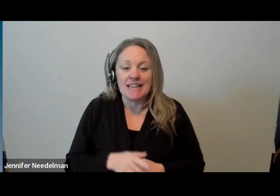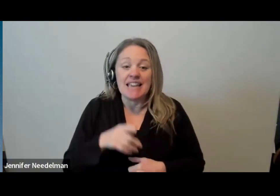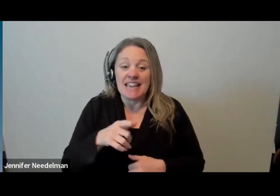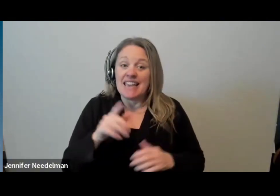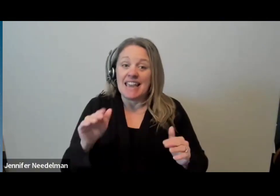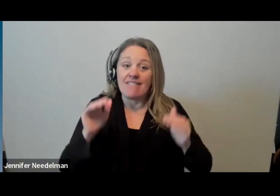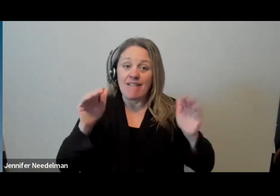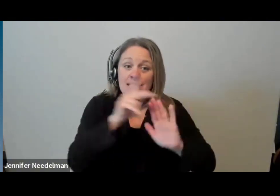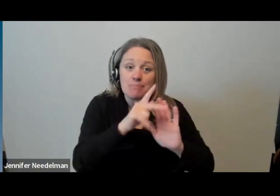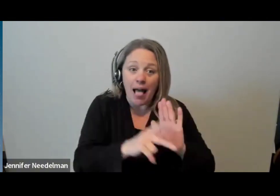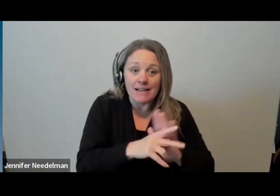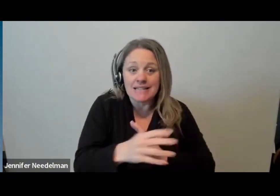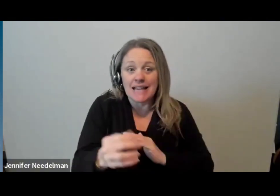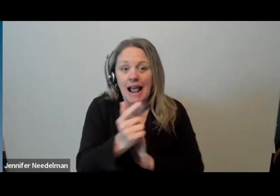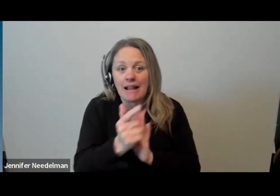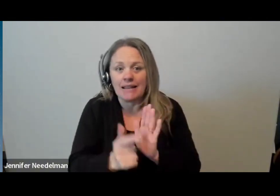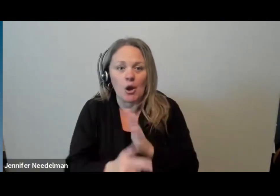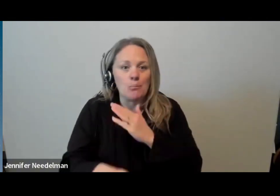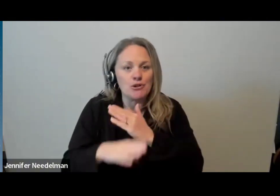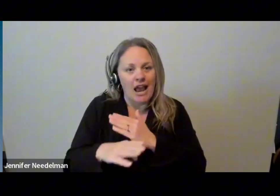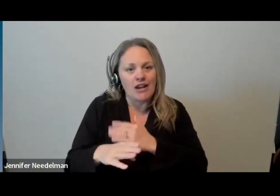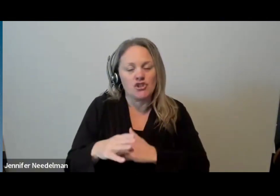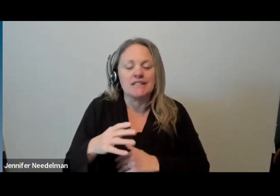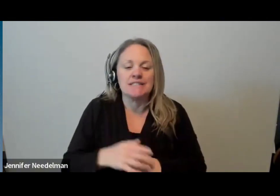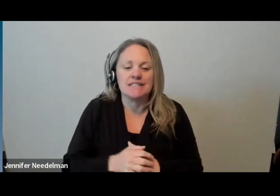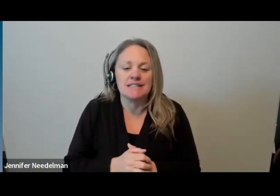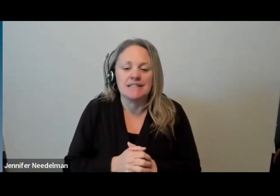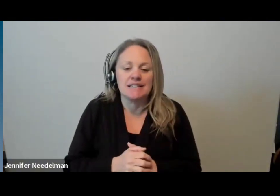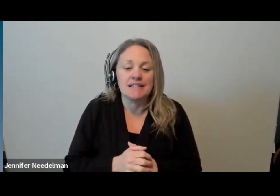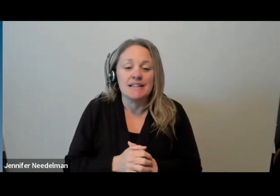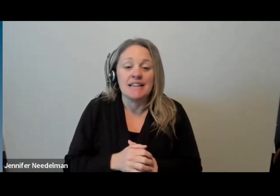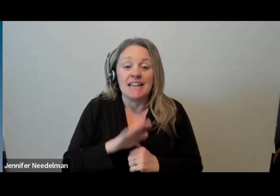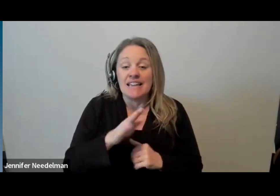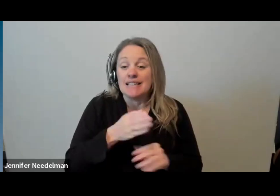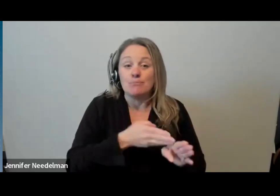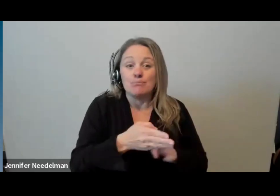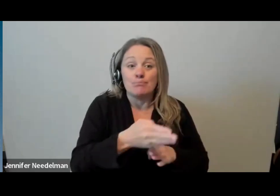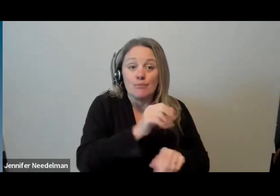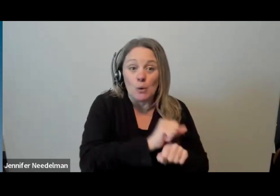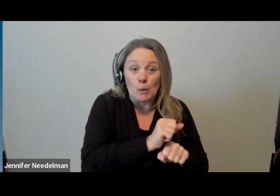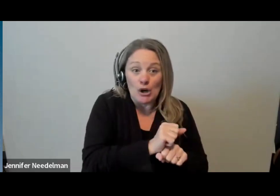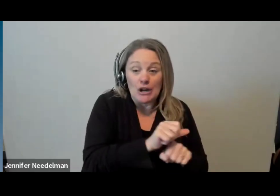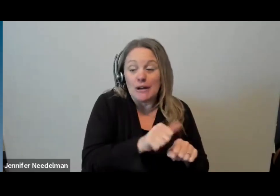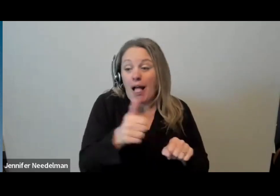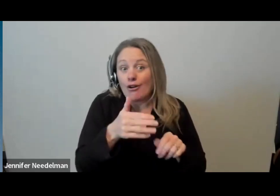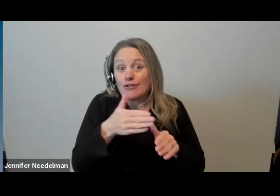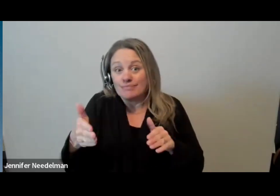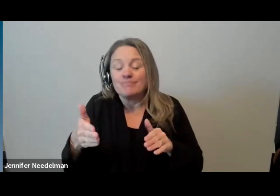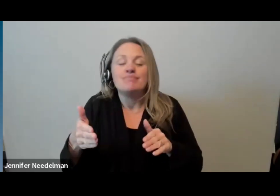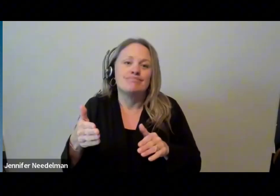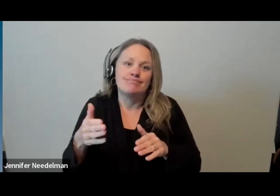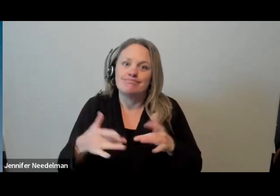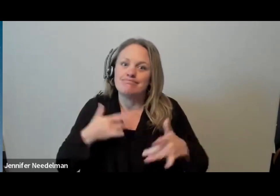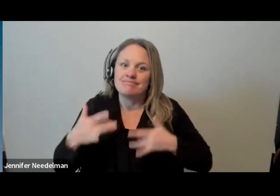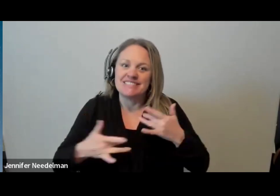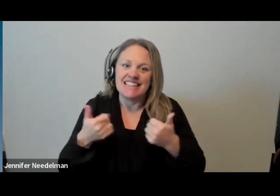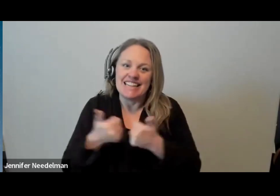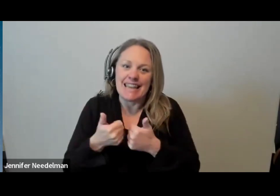legal protections, and community empowerment. Outside of his professional work. Jordan is an avid gamer. Hence, that's why he's here.